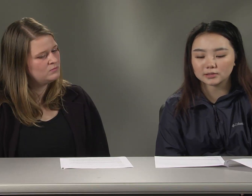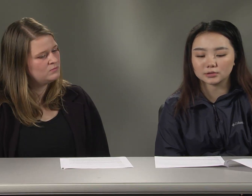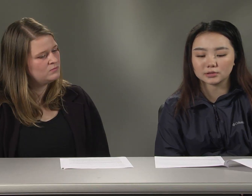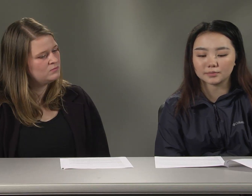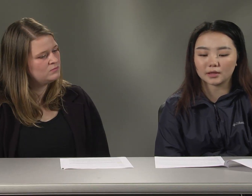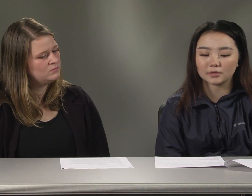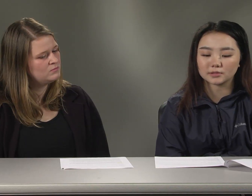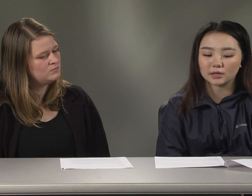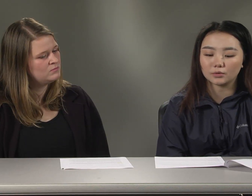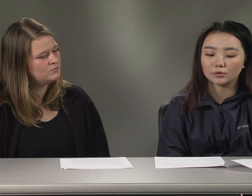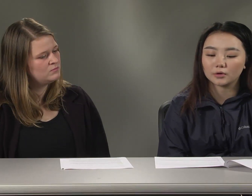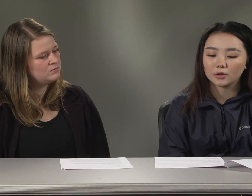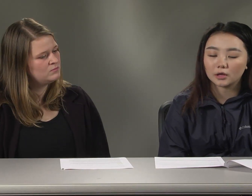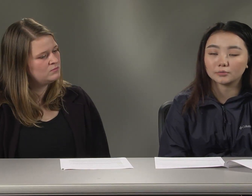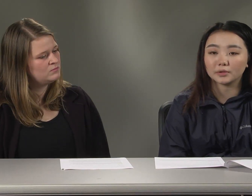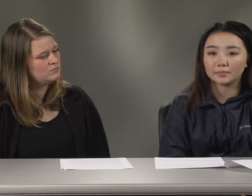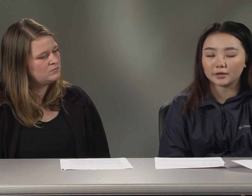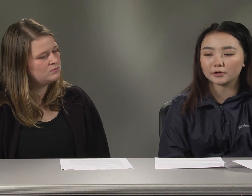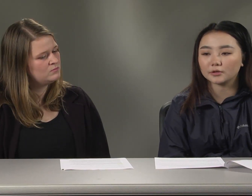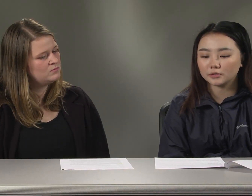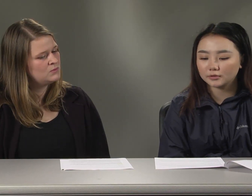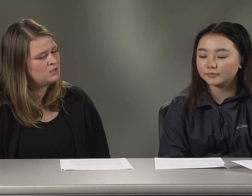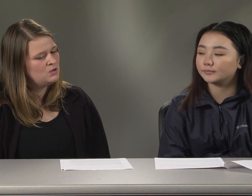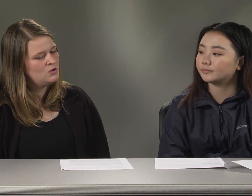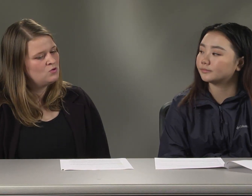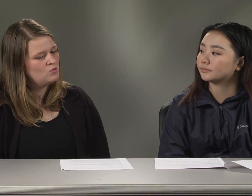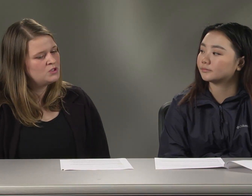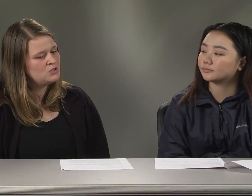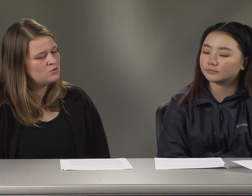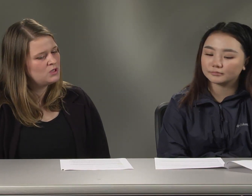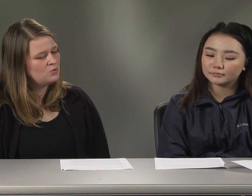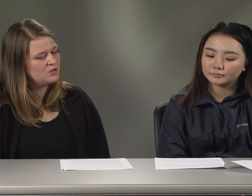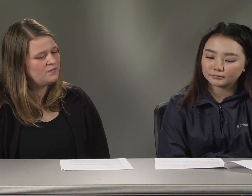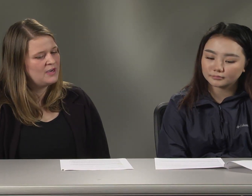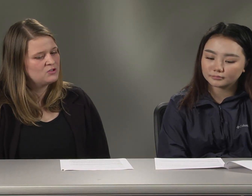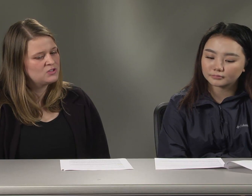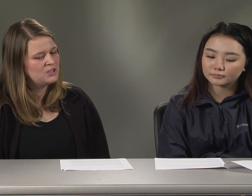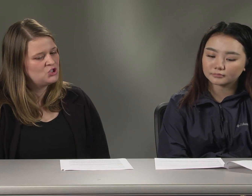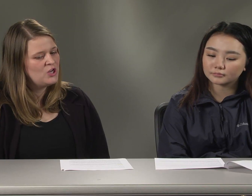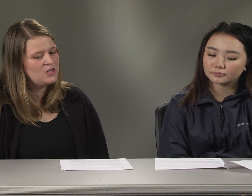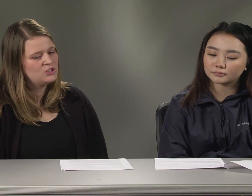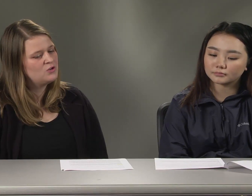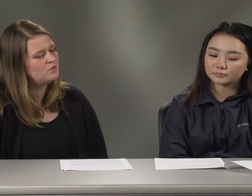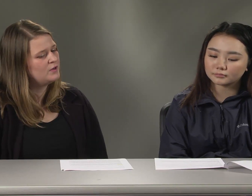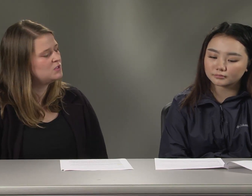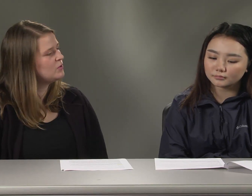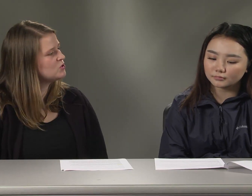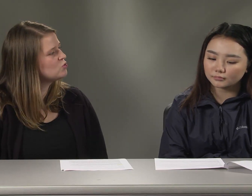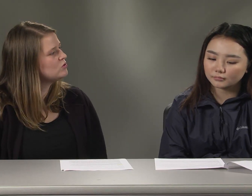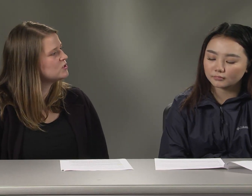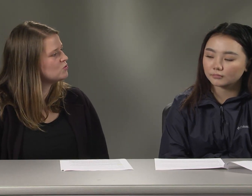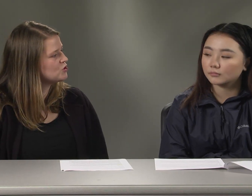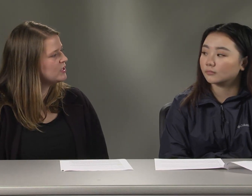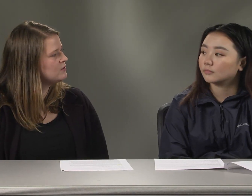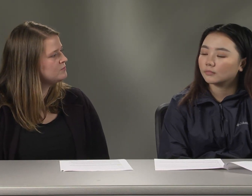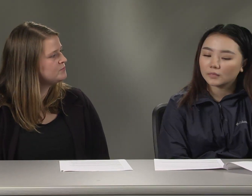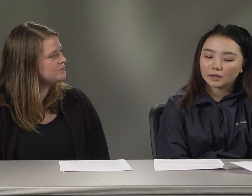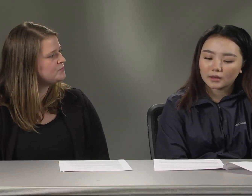to do something else that would help me better. What do you think were the factors that changed how you felt about school socially?